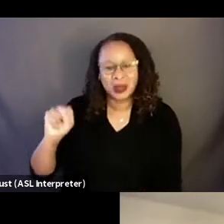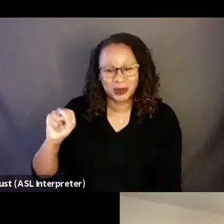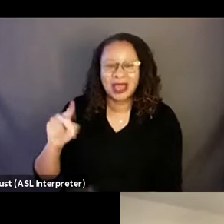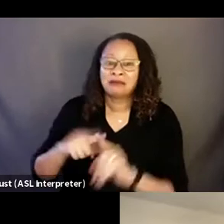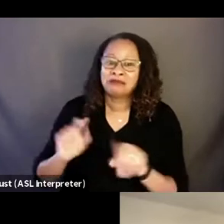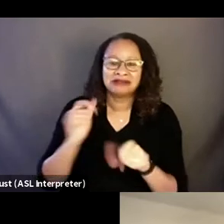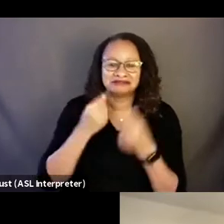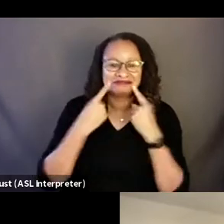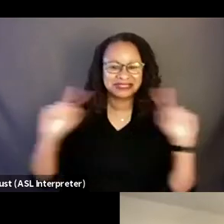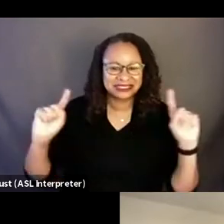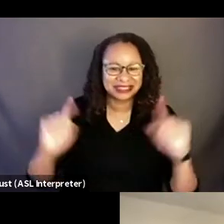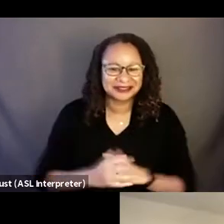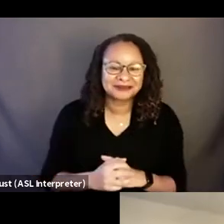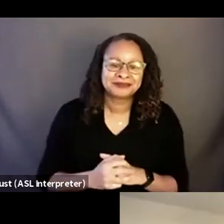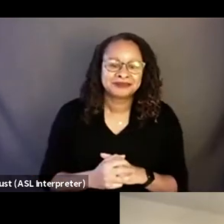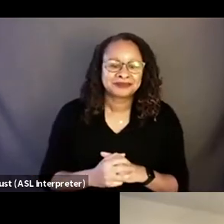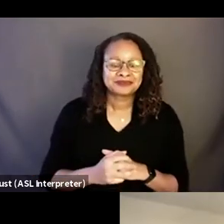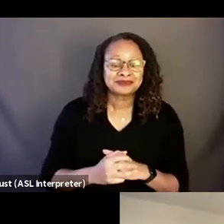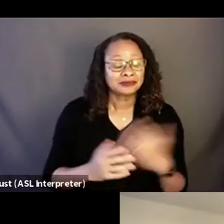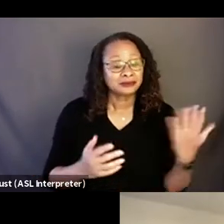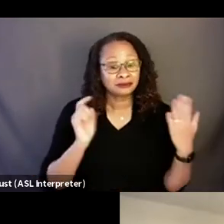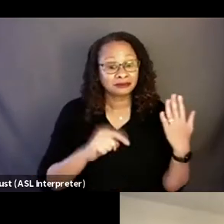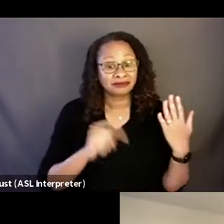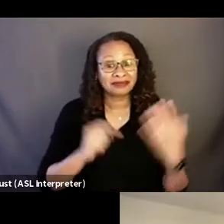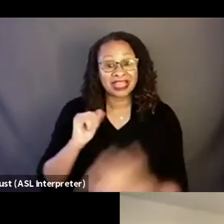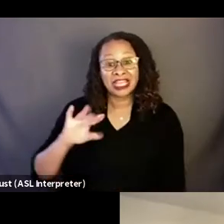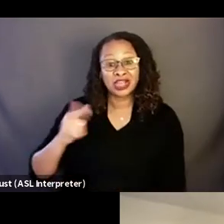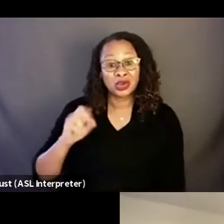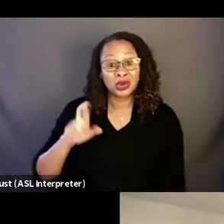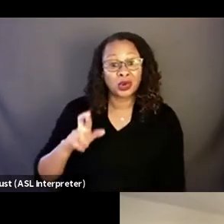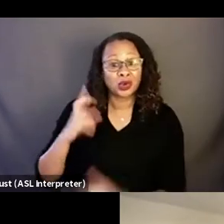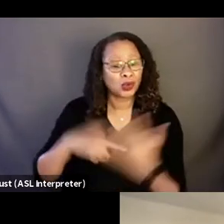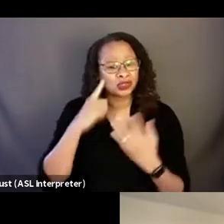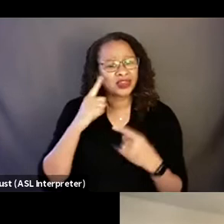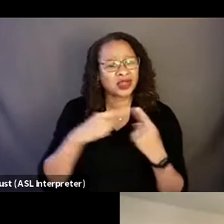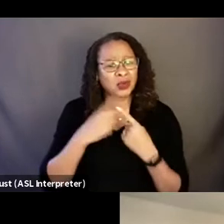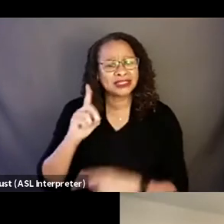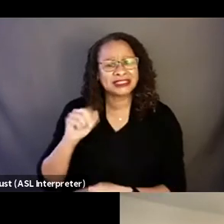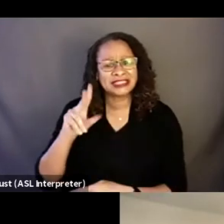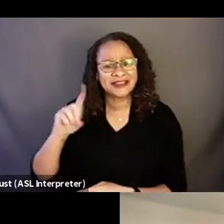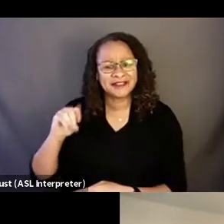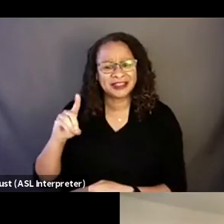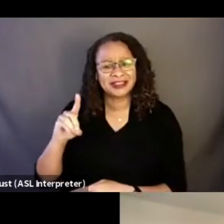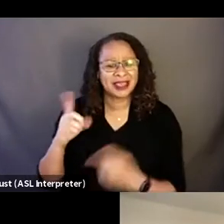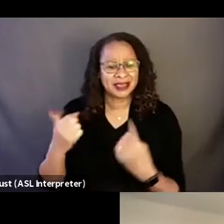Igor, what did you think when David came to you with this idea? I mean, you must've been more familiar with maybe how,